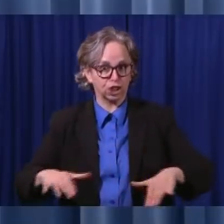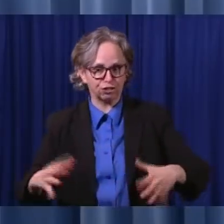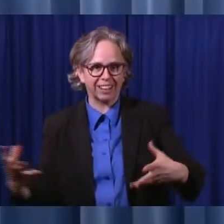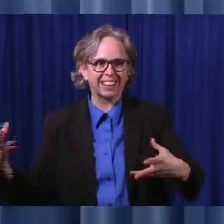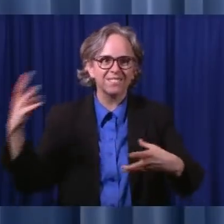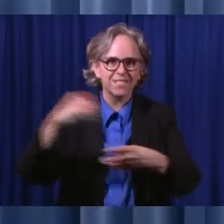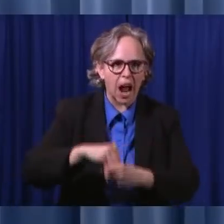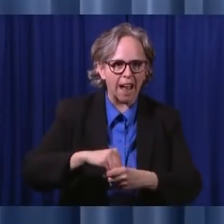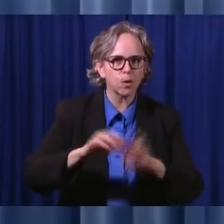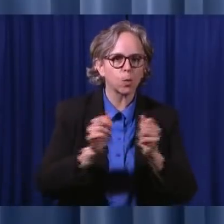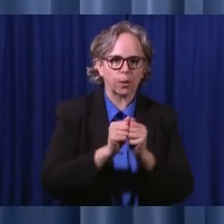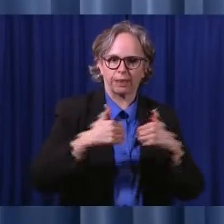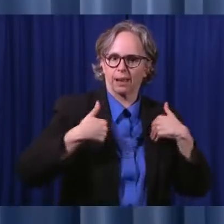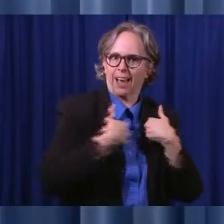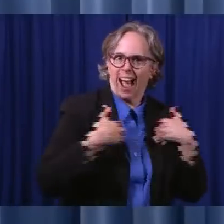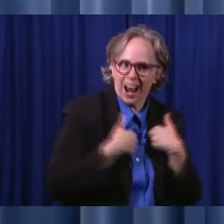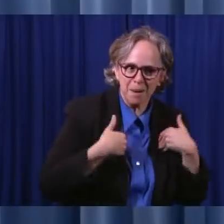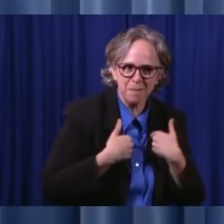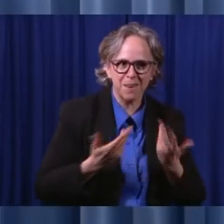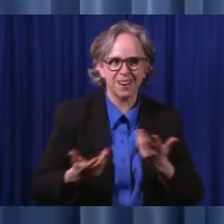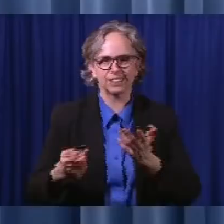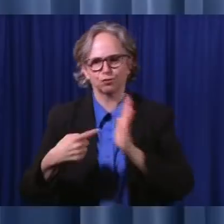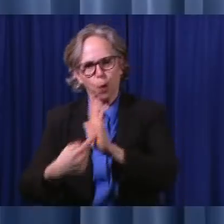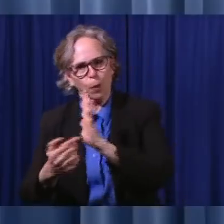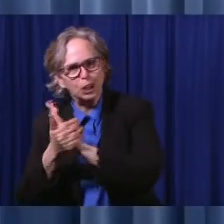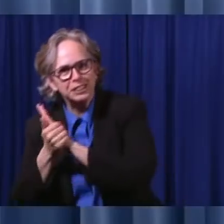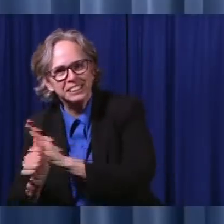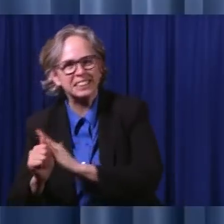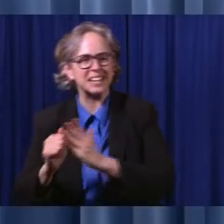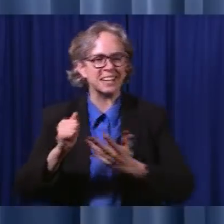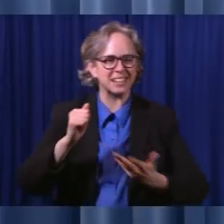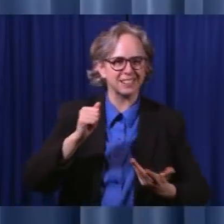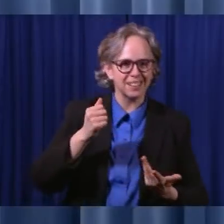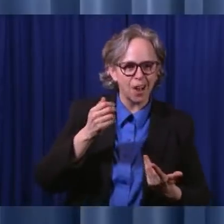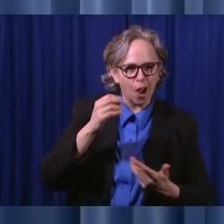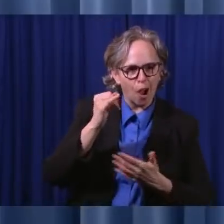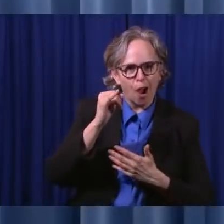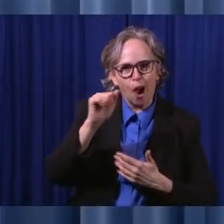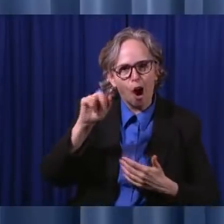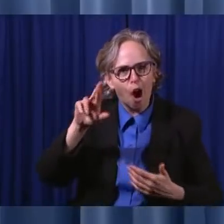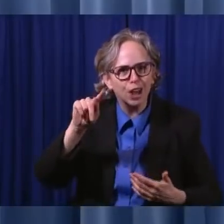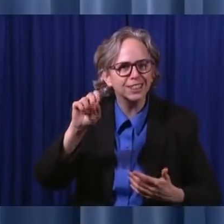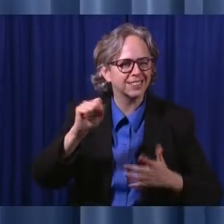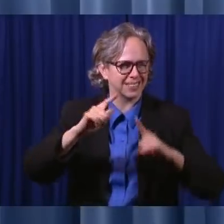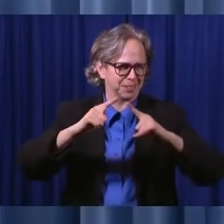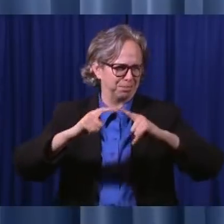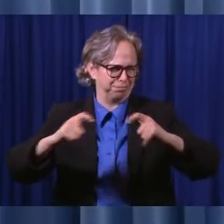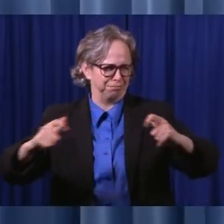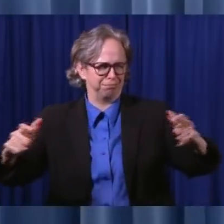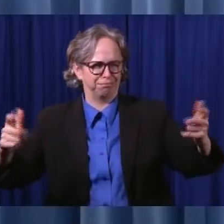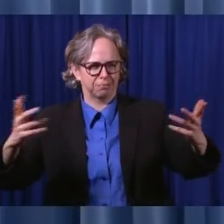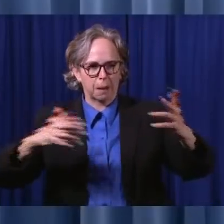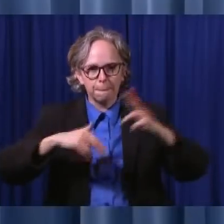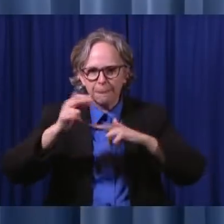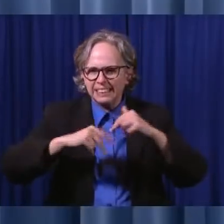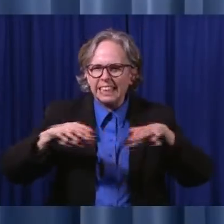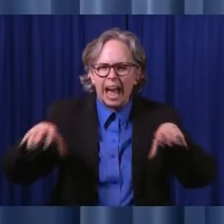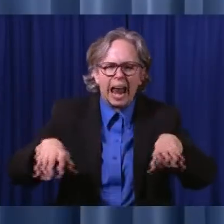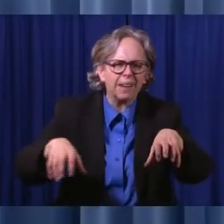ASKED THEM TO COME TOGETHER TO PROVIDE A SAFE OUTLET FOR THE KIDS TO PARTICIPATE IN THE